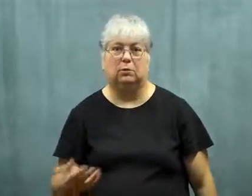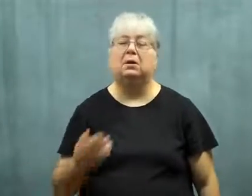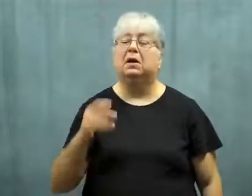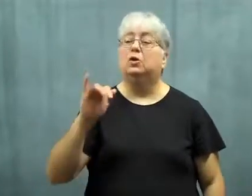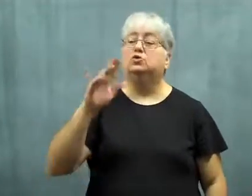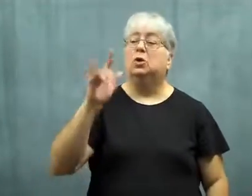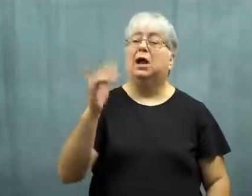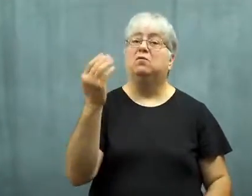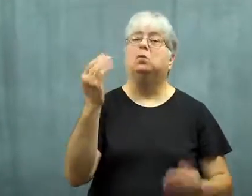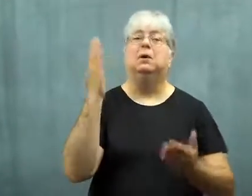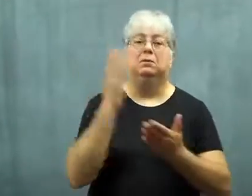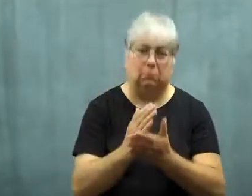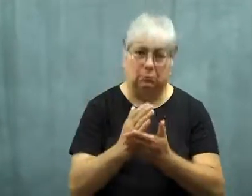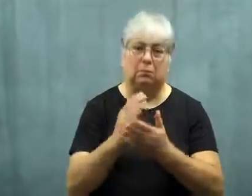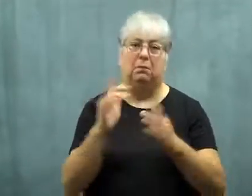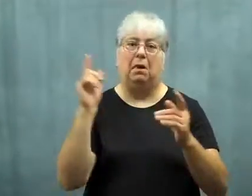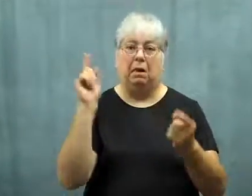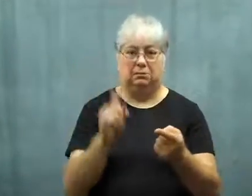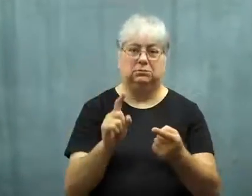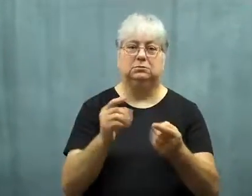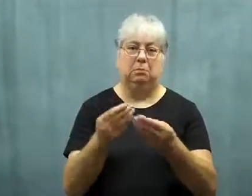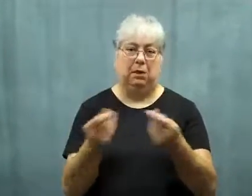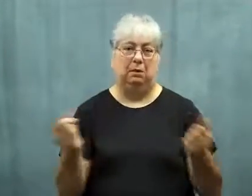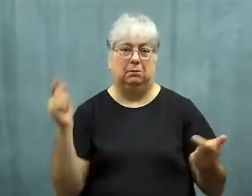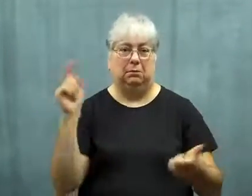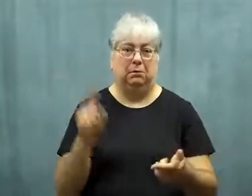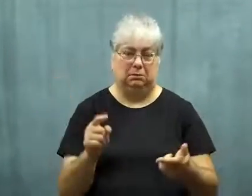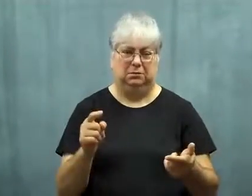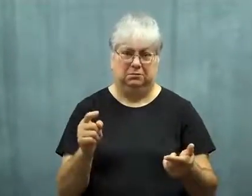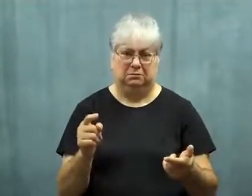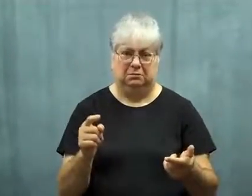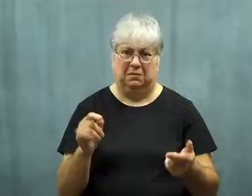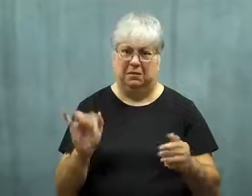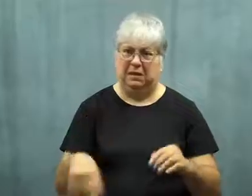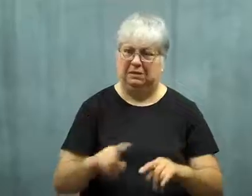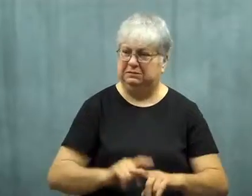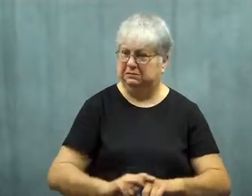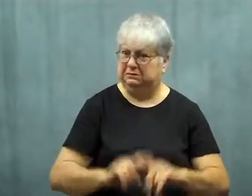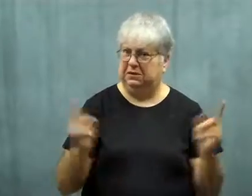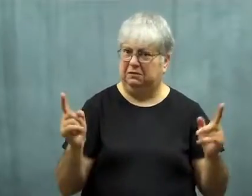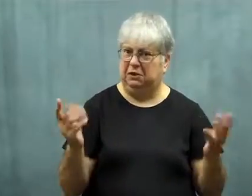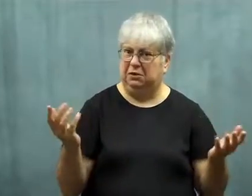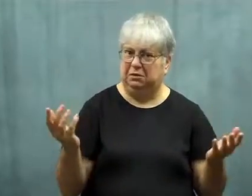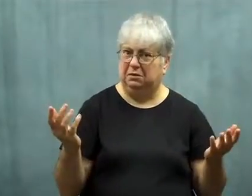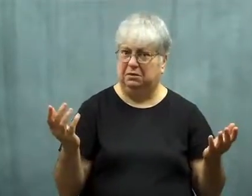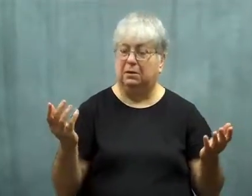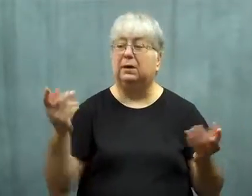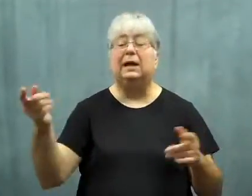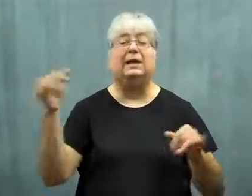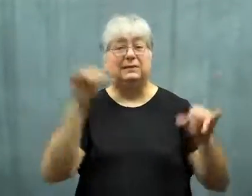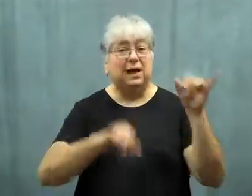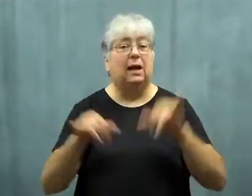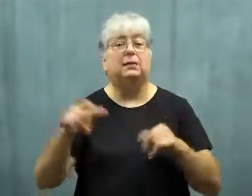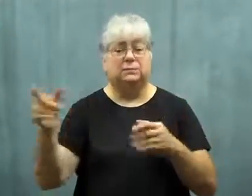The process slowed down on July 14. That was something new.